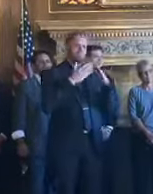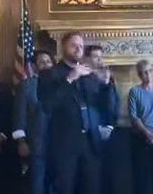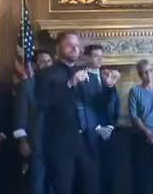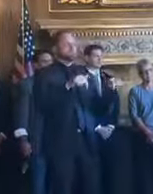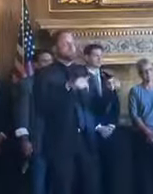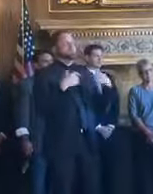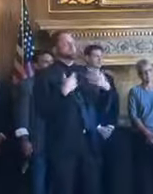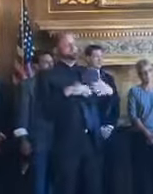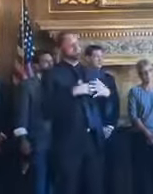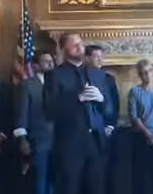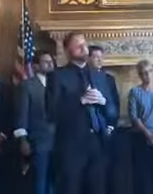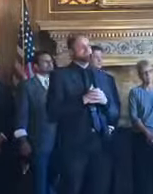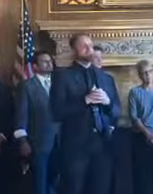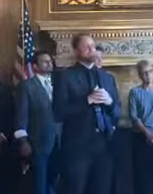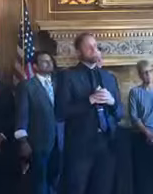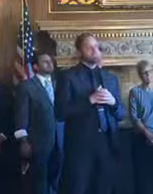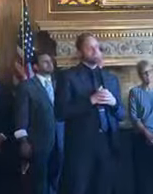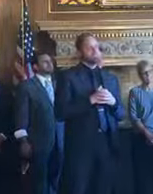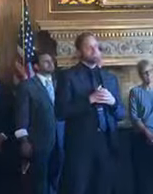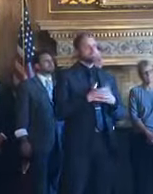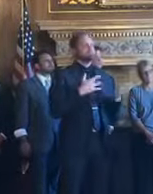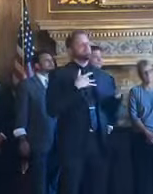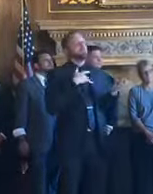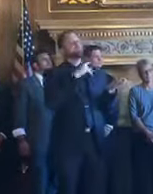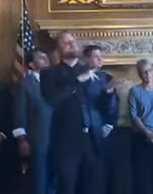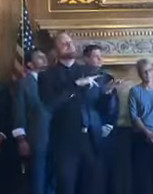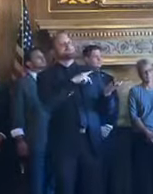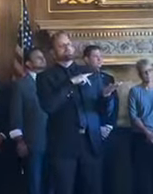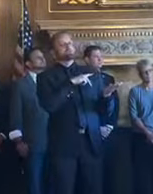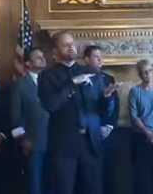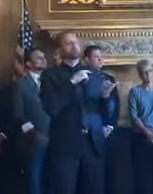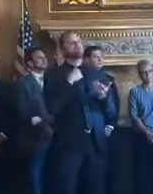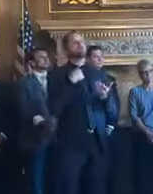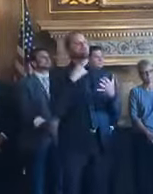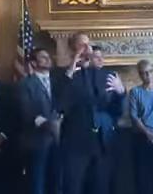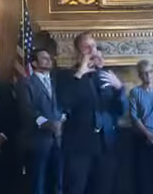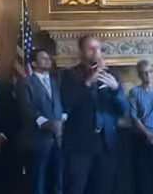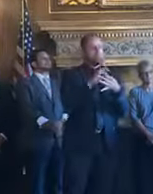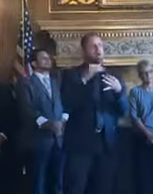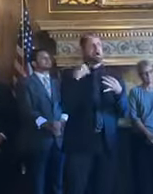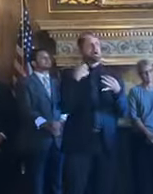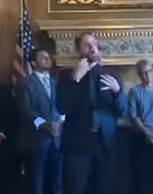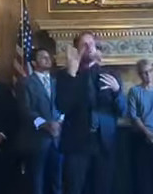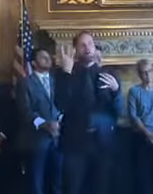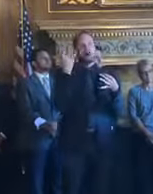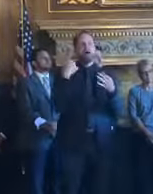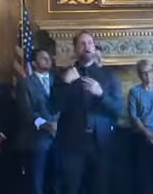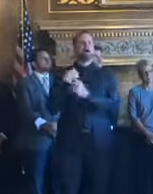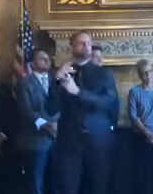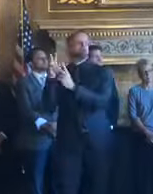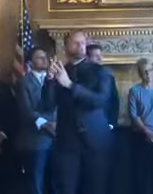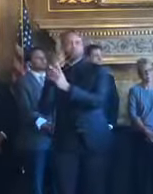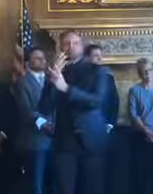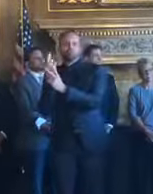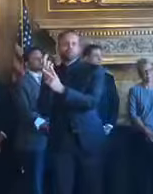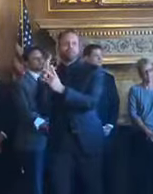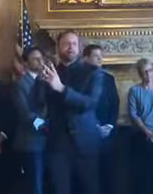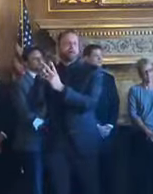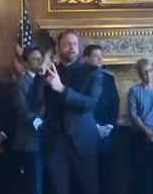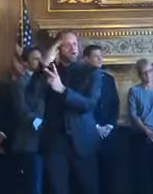I have a friend, husband and wife, that are deaf instructors of deaf people.